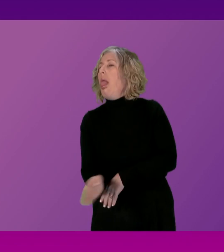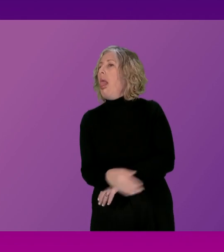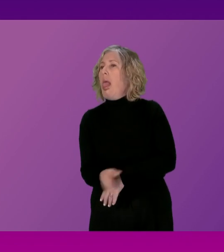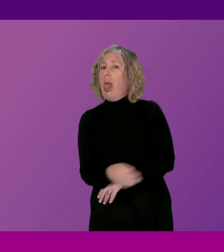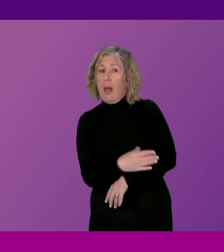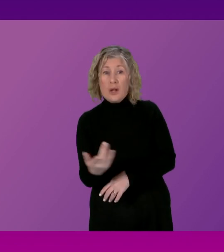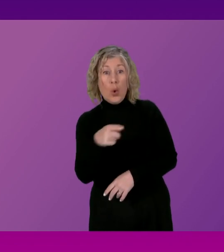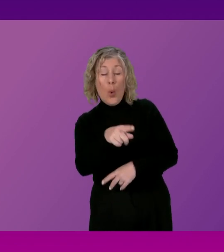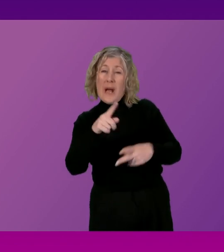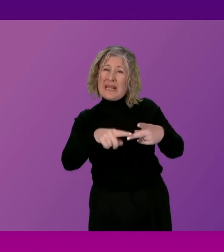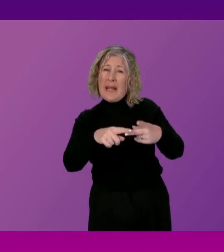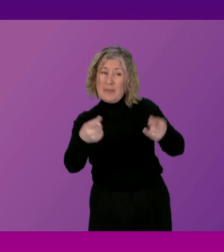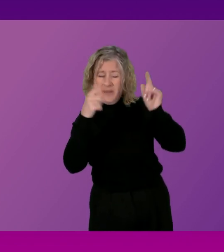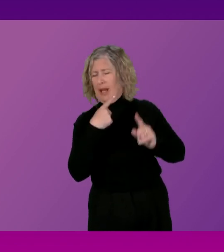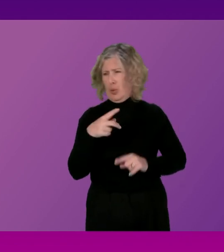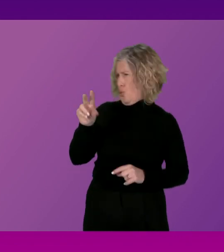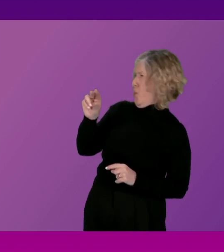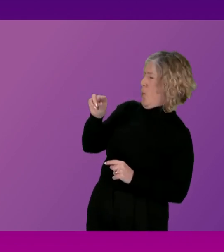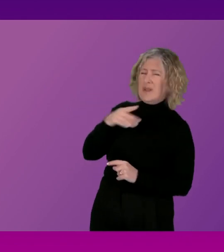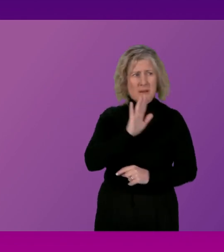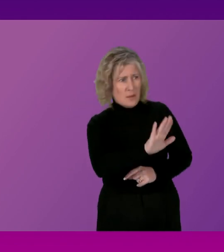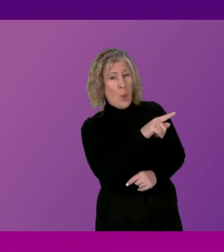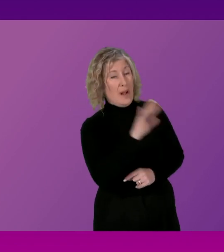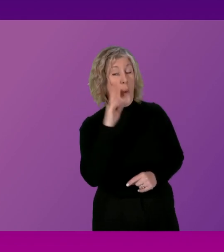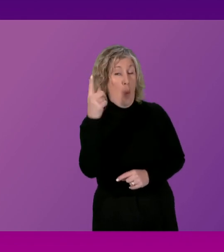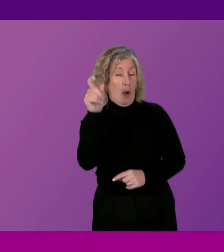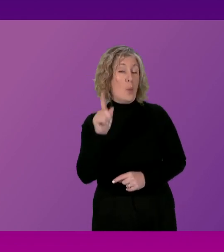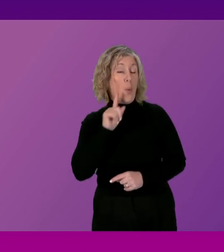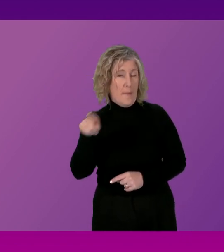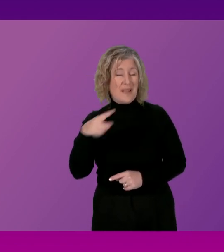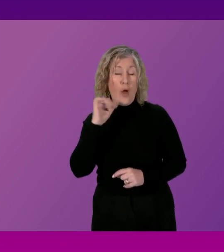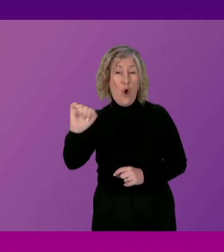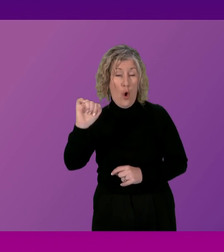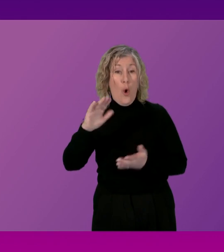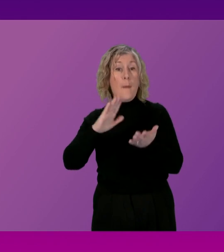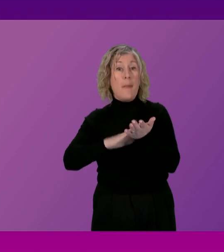I urge Shona Robison to listen to Margaret Waterton, who lost her mother and— Jenny